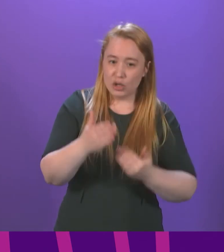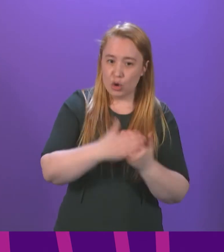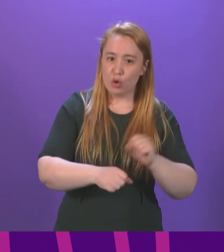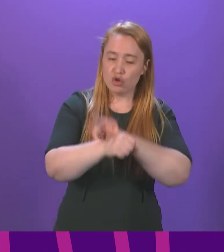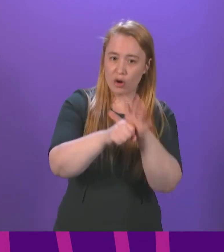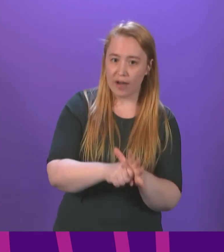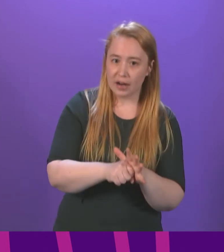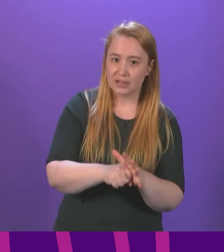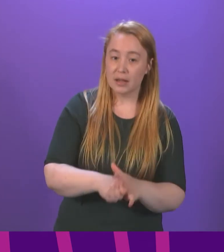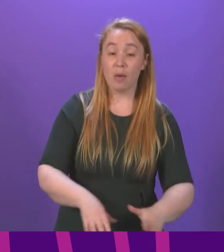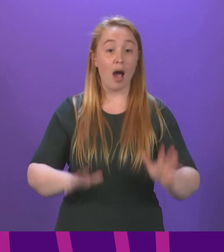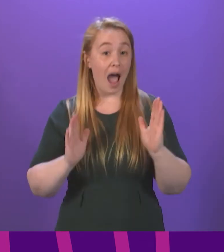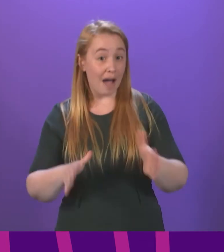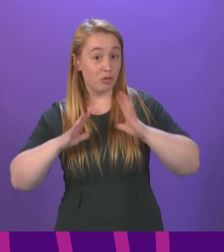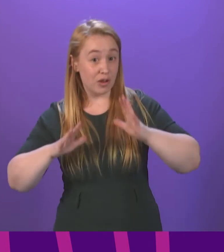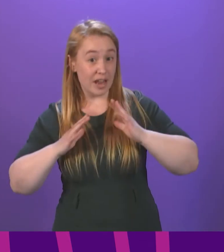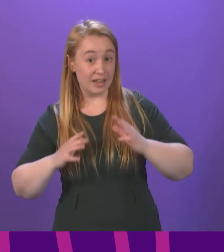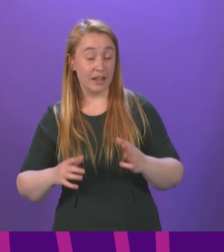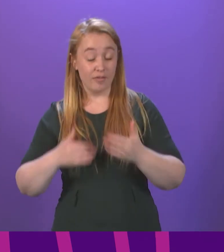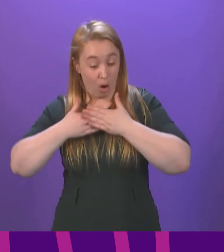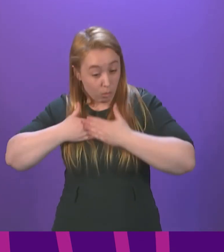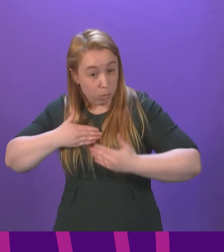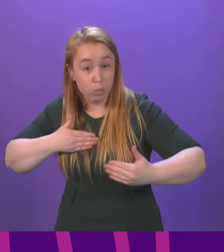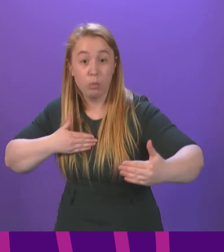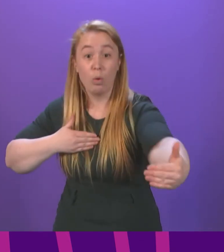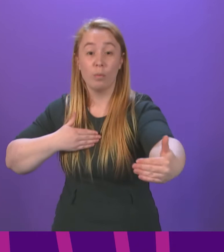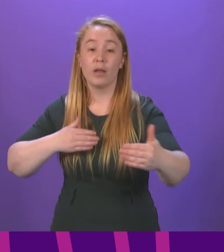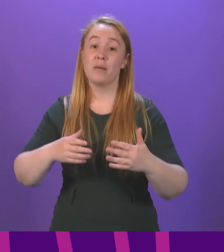for the next three months but for the next three years and beyond. Health threats will